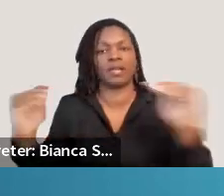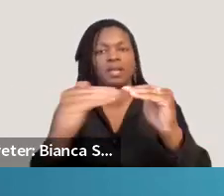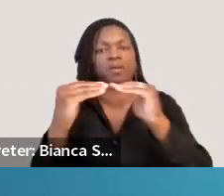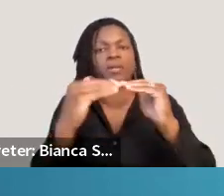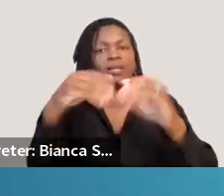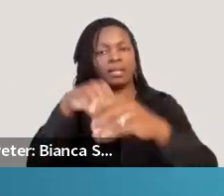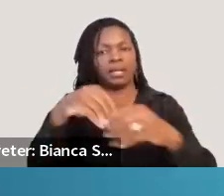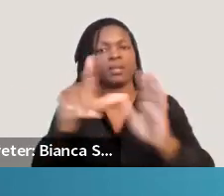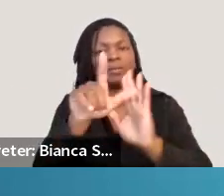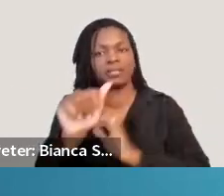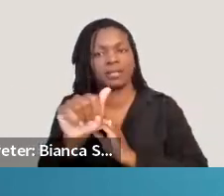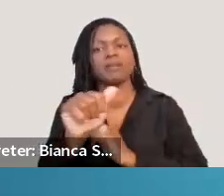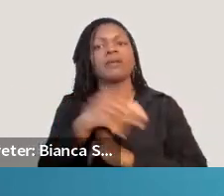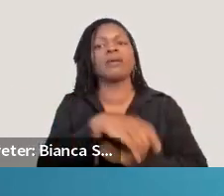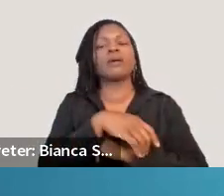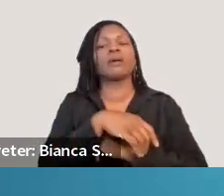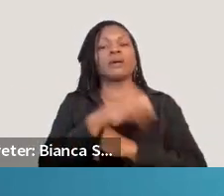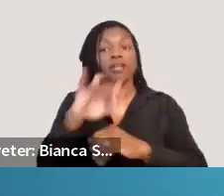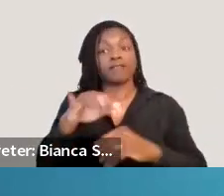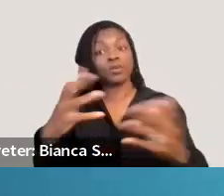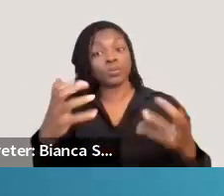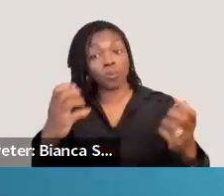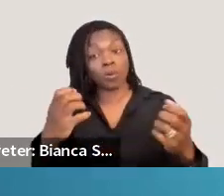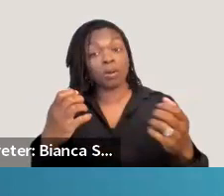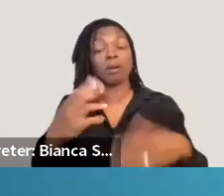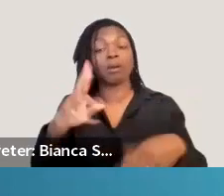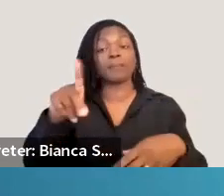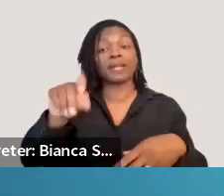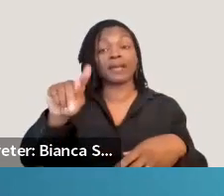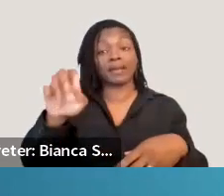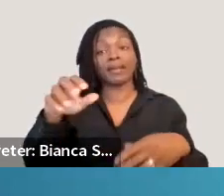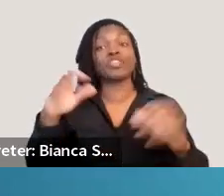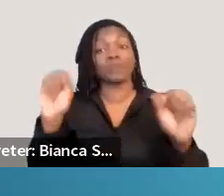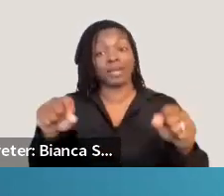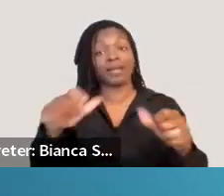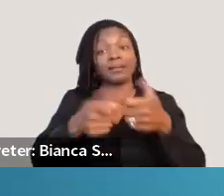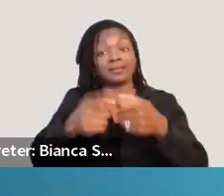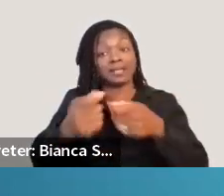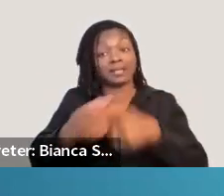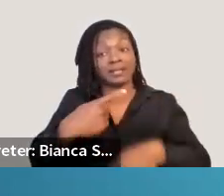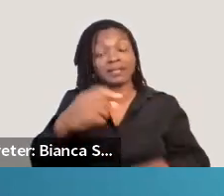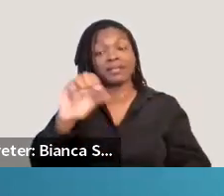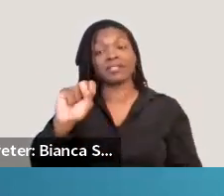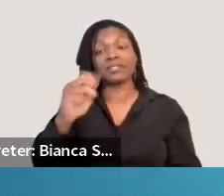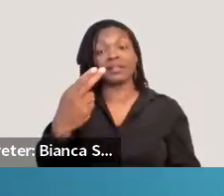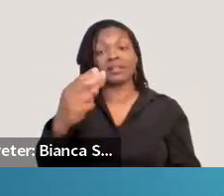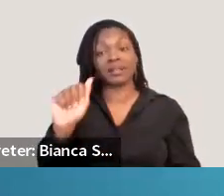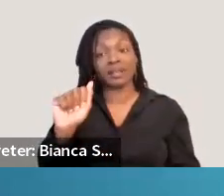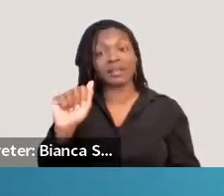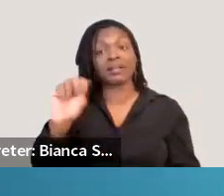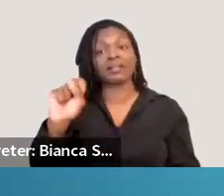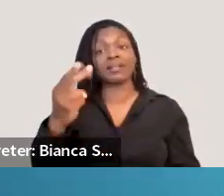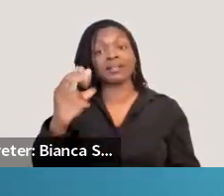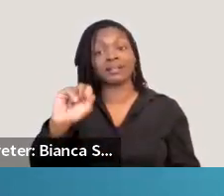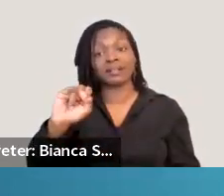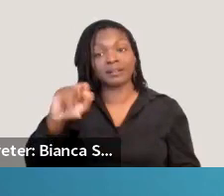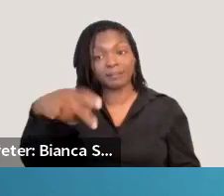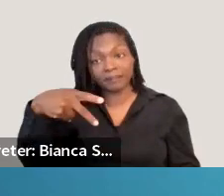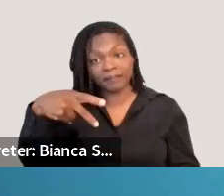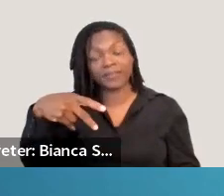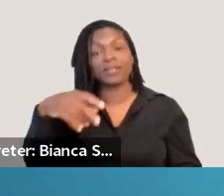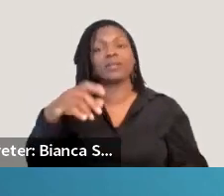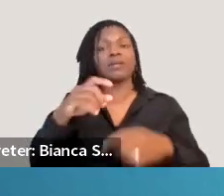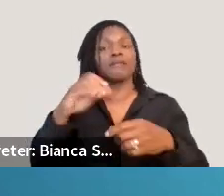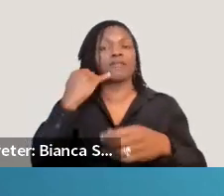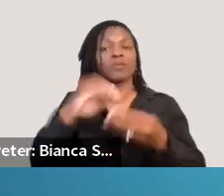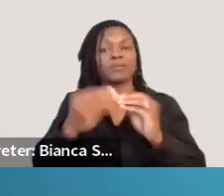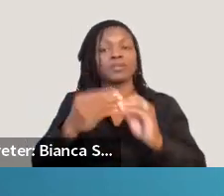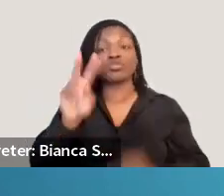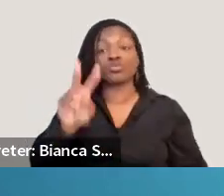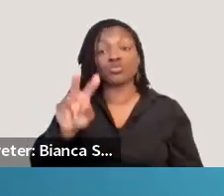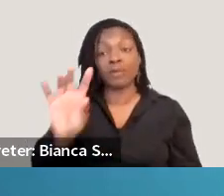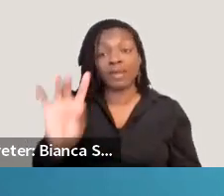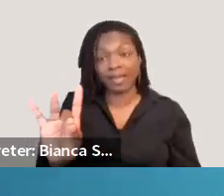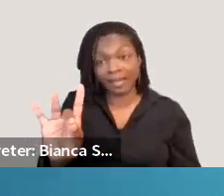You can text SHA SHIP SHIP. 2 2 8 2 8. If you text that, that will sign you up for our newsletter.